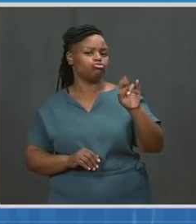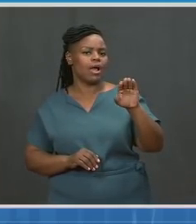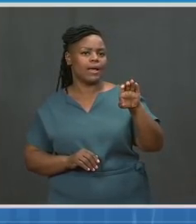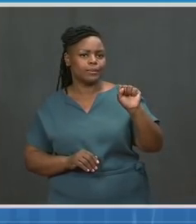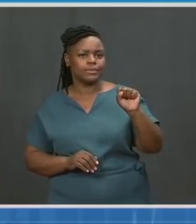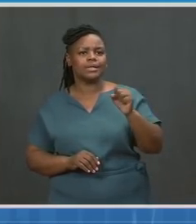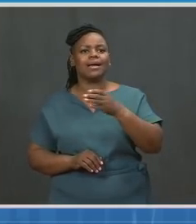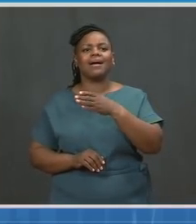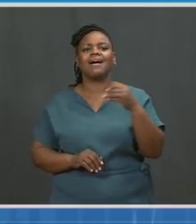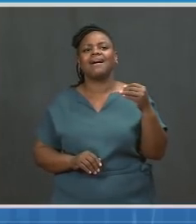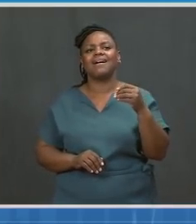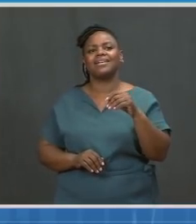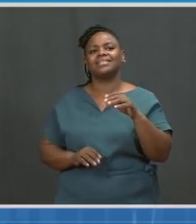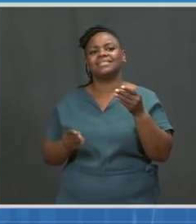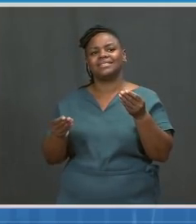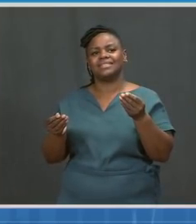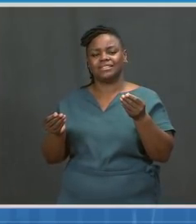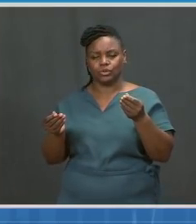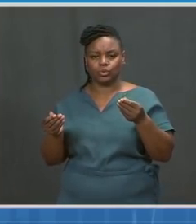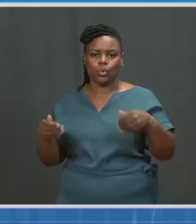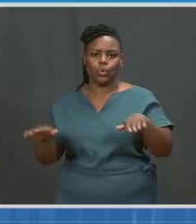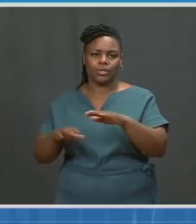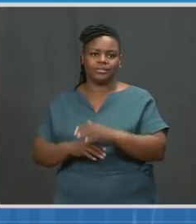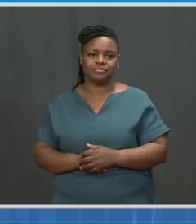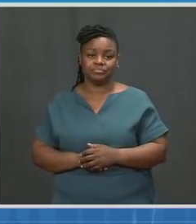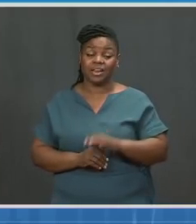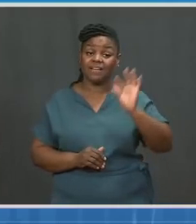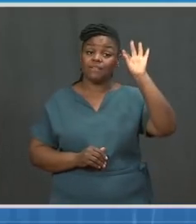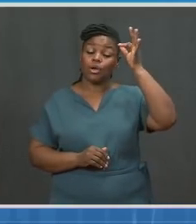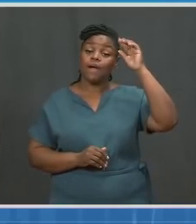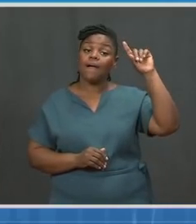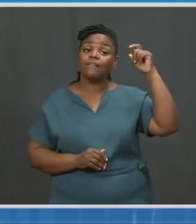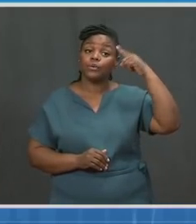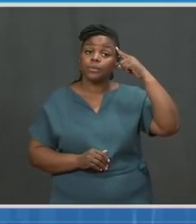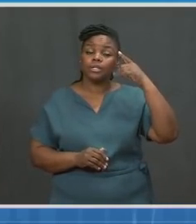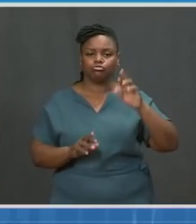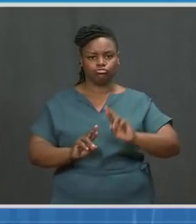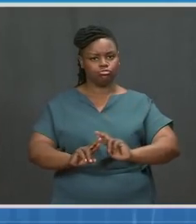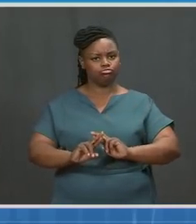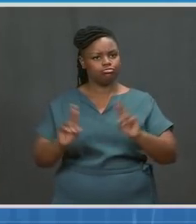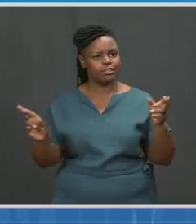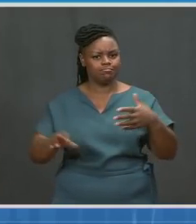that the federal government stands ready to help states put shots into arms as quickly as possible,